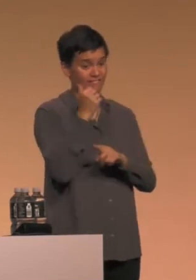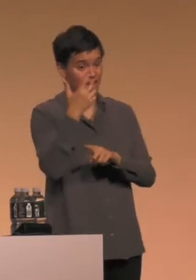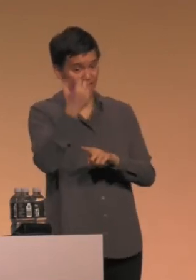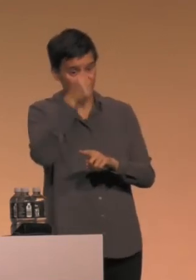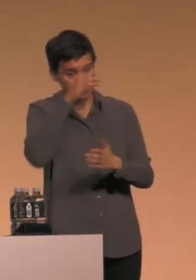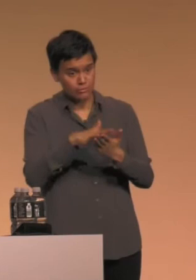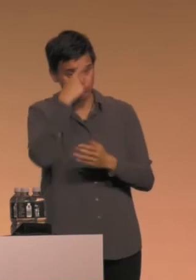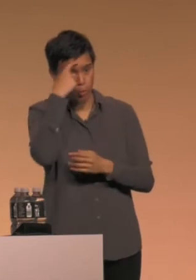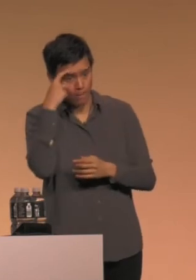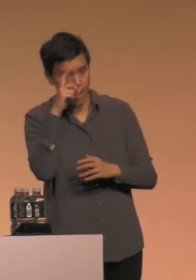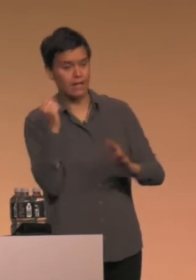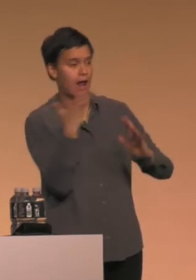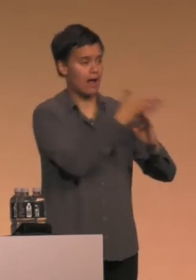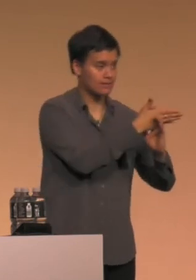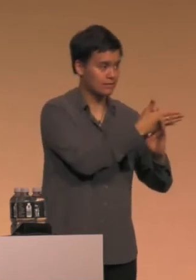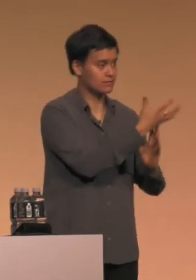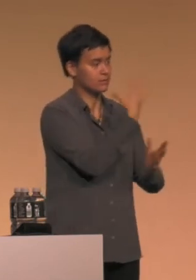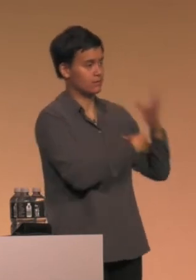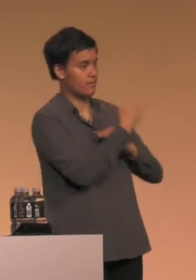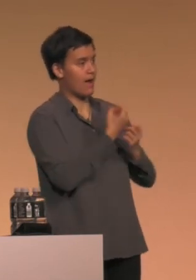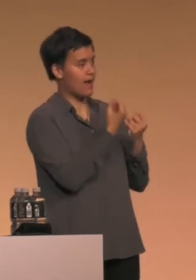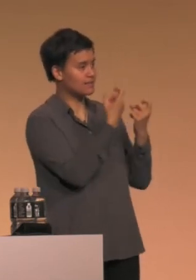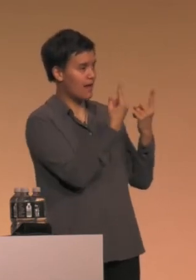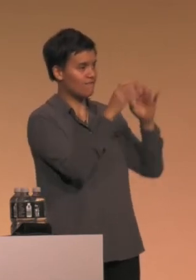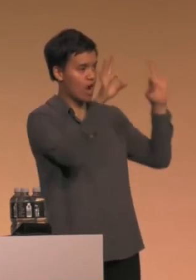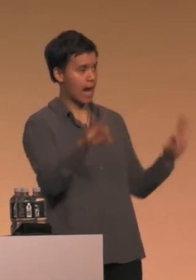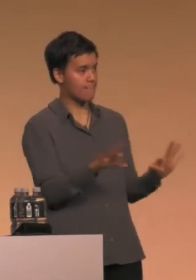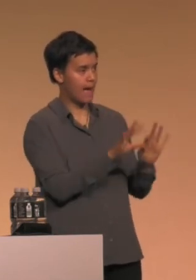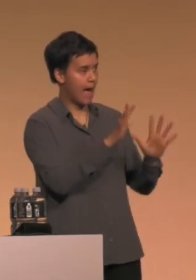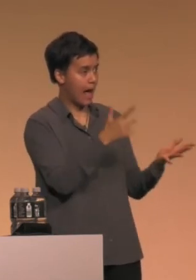and understand frameworks towards healing and recovery.